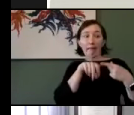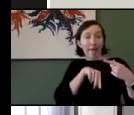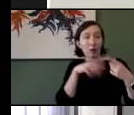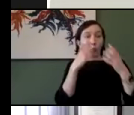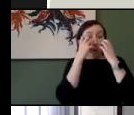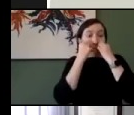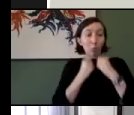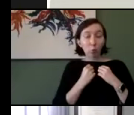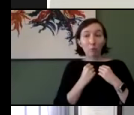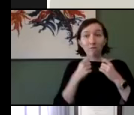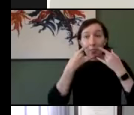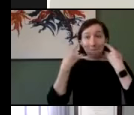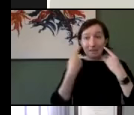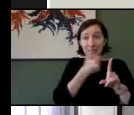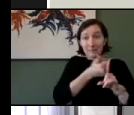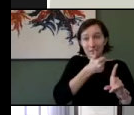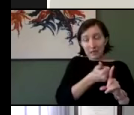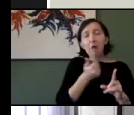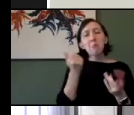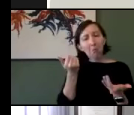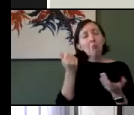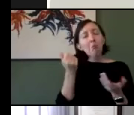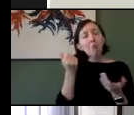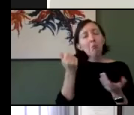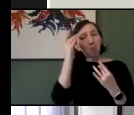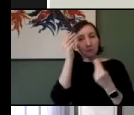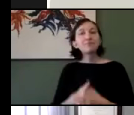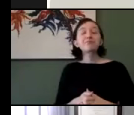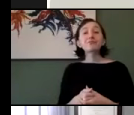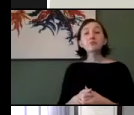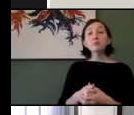Wearing a mask may be difficult for some people with sensory,